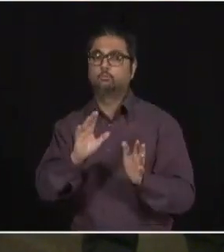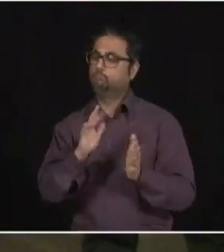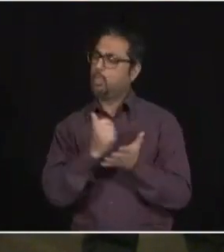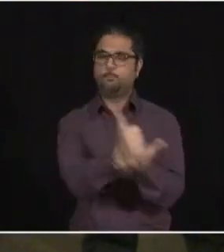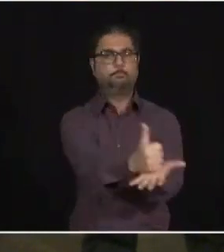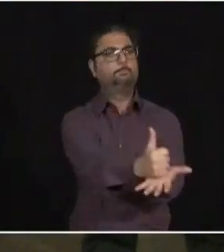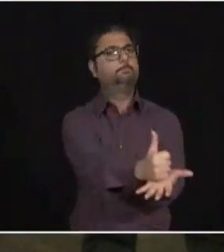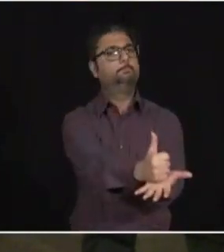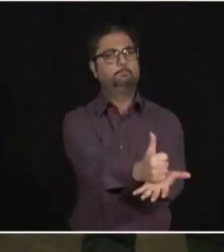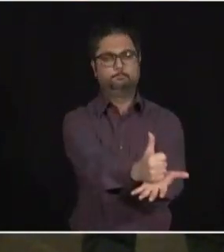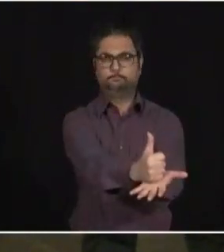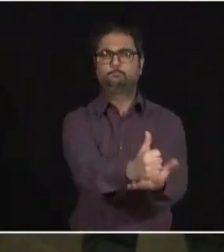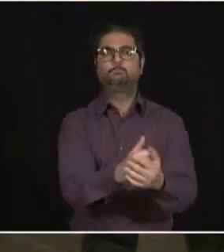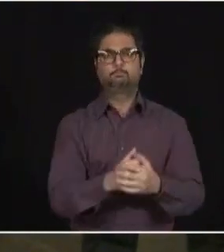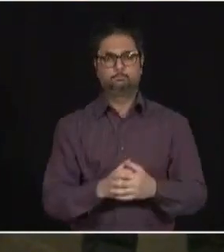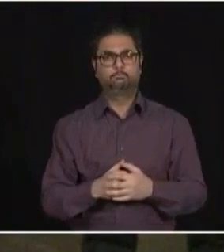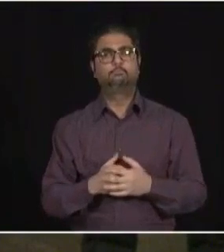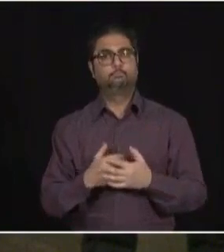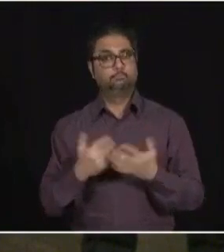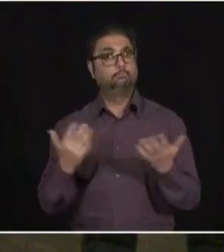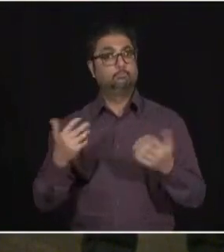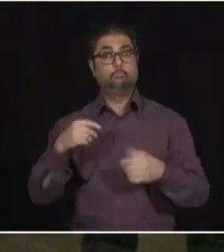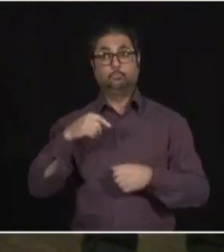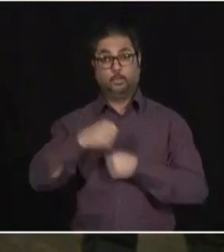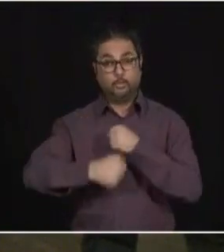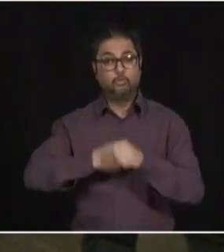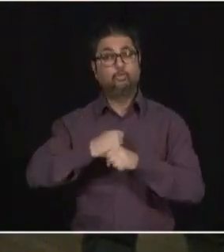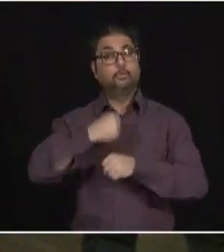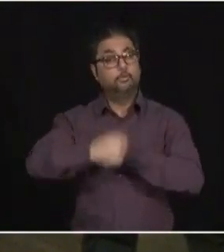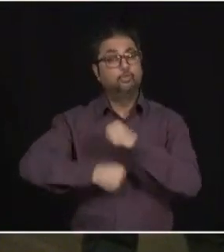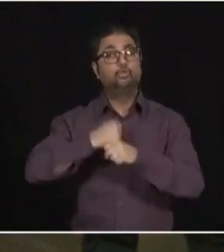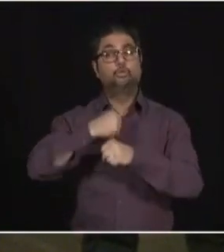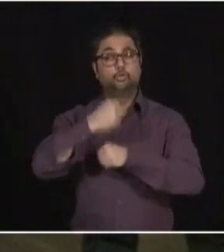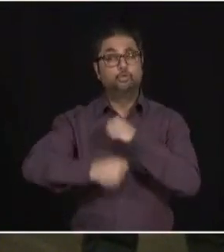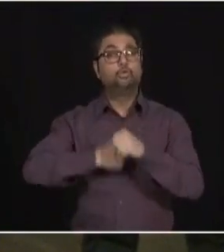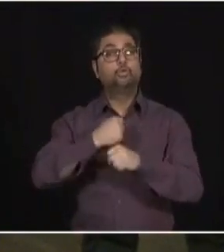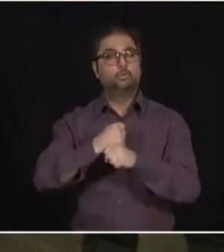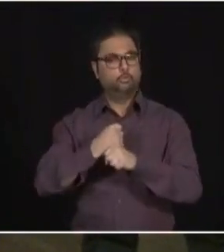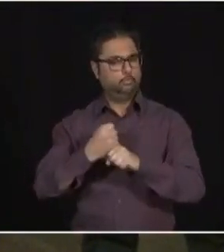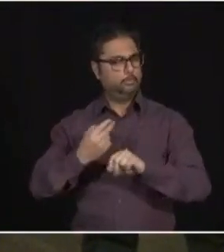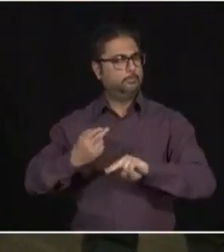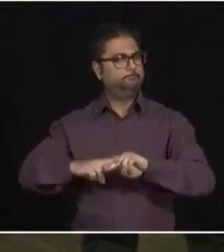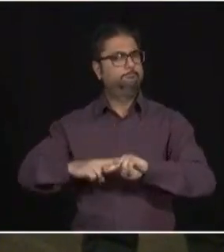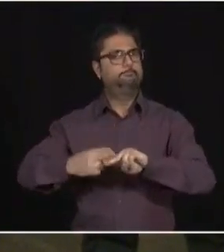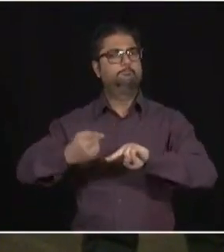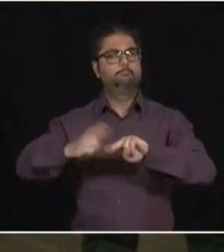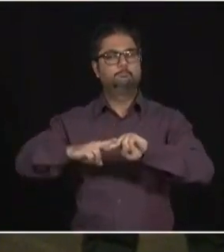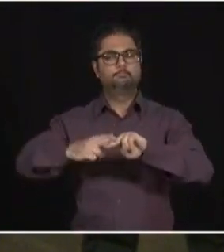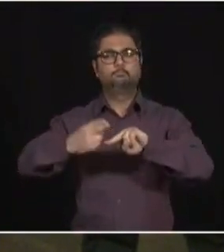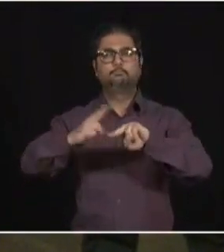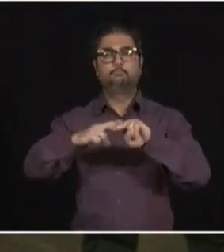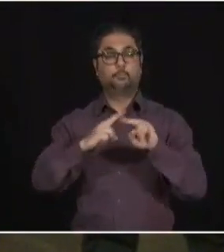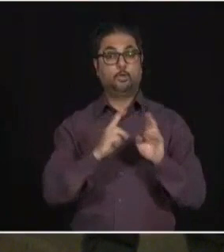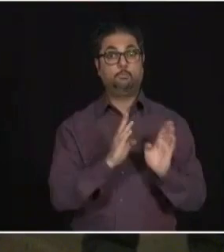expertise and gather more data to help emergency partners better prepare communities for the threat of rising water. While the